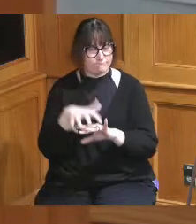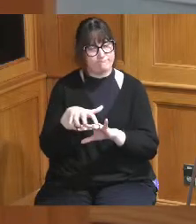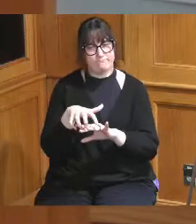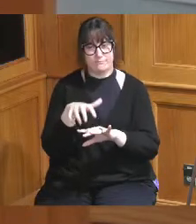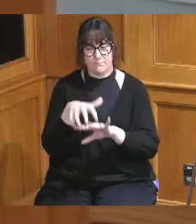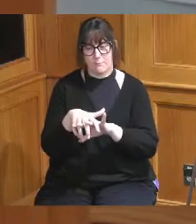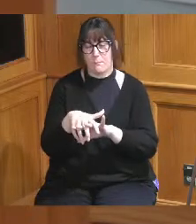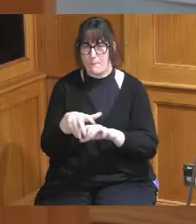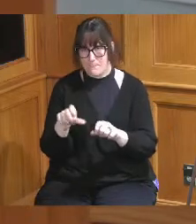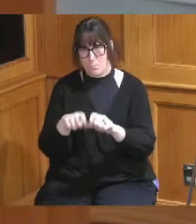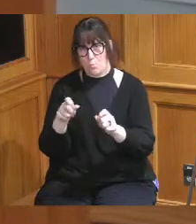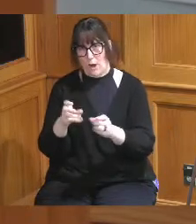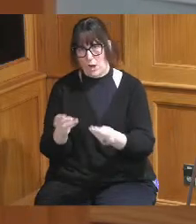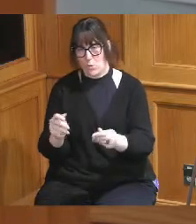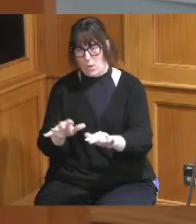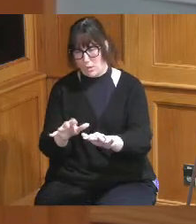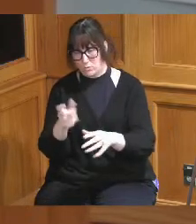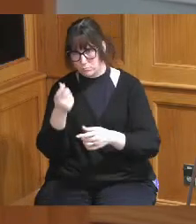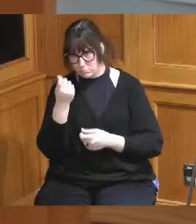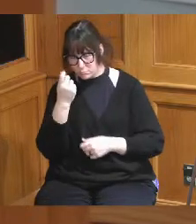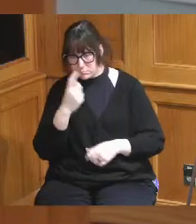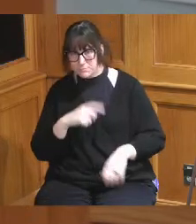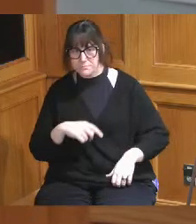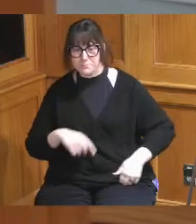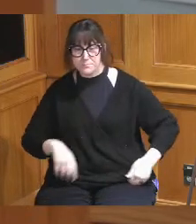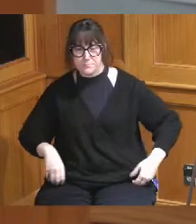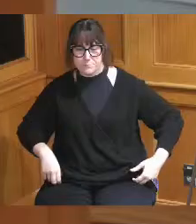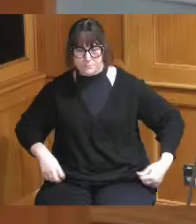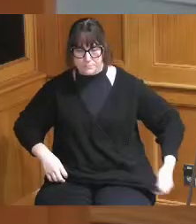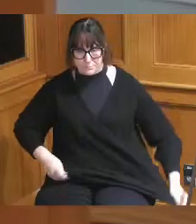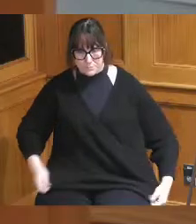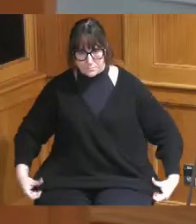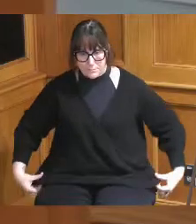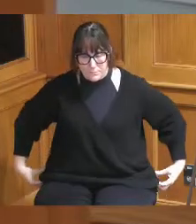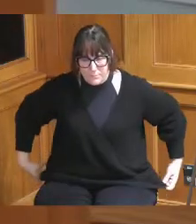through with them this big lift of getting all the piece the pieces together as I think